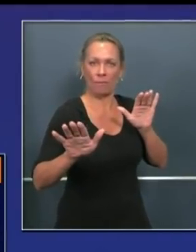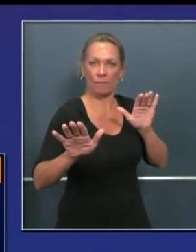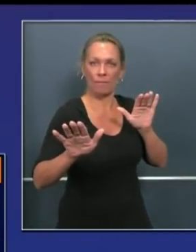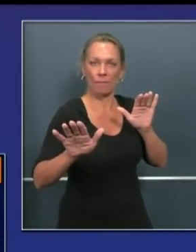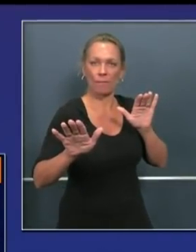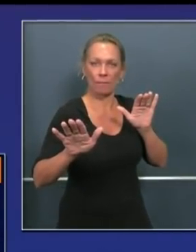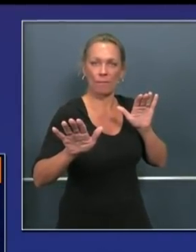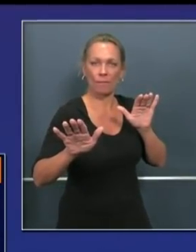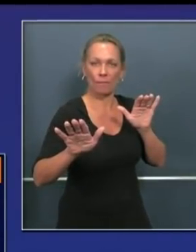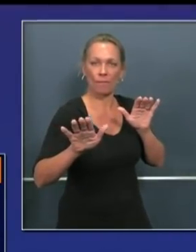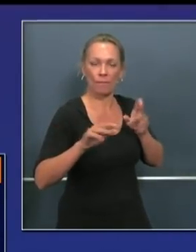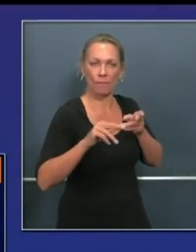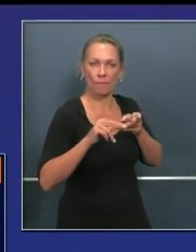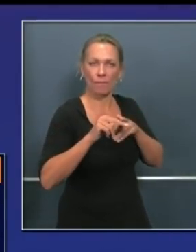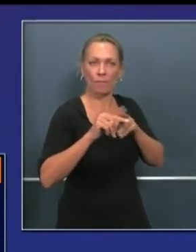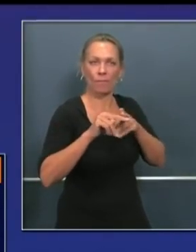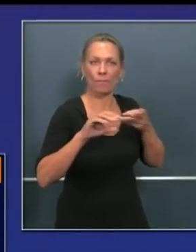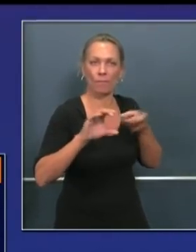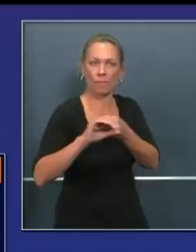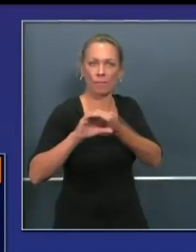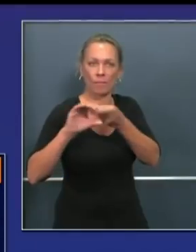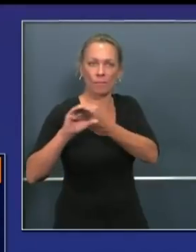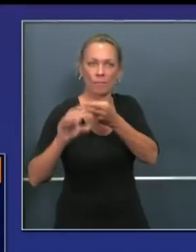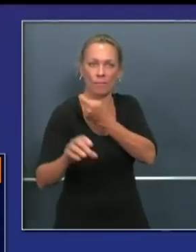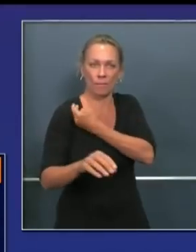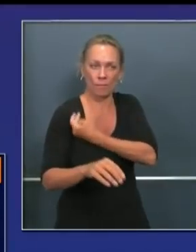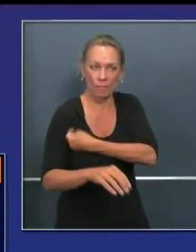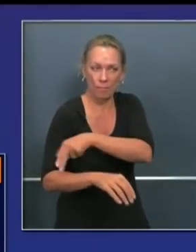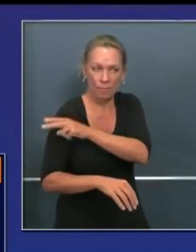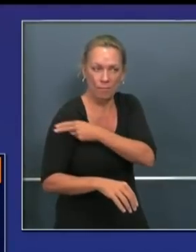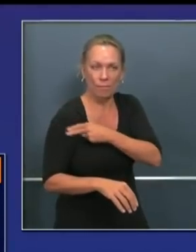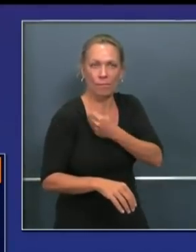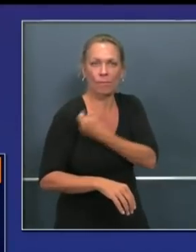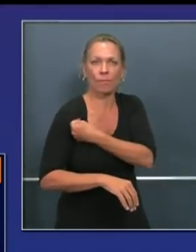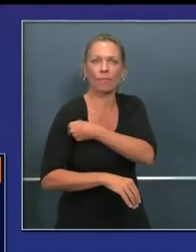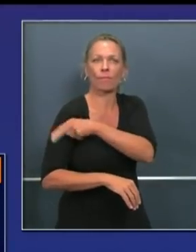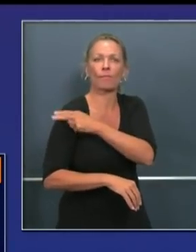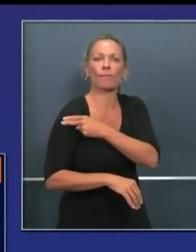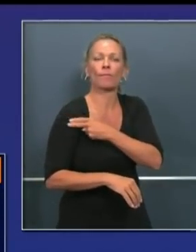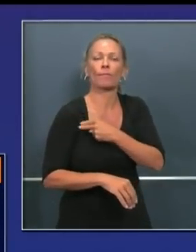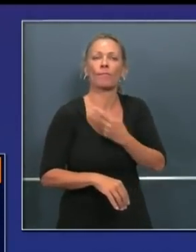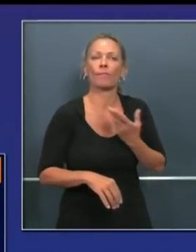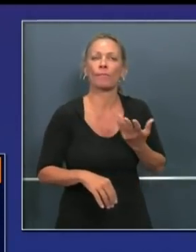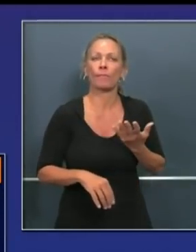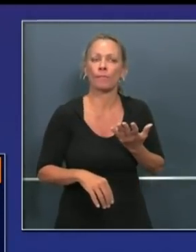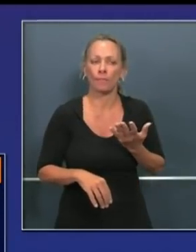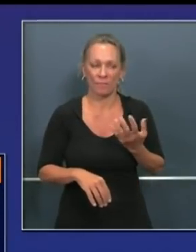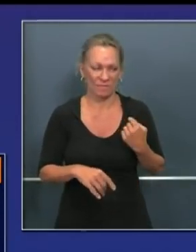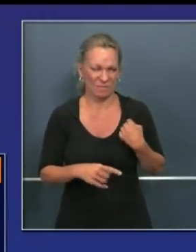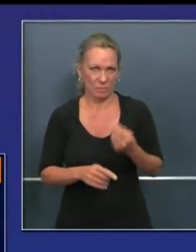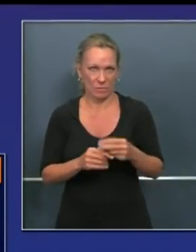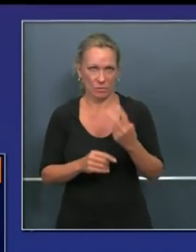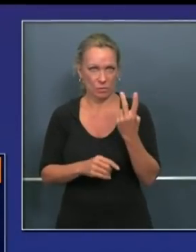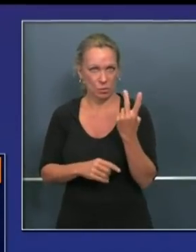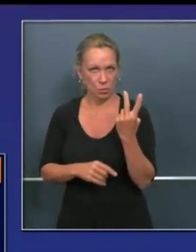UP TO 5.9% POSITIVITY. AS IT RELATES TO HOSPITALIZATIONS, NOT SURPRISINGLY, ACCORDINGLY YOU